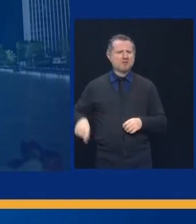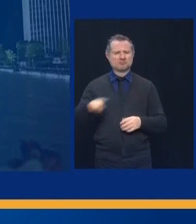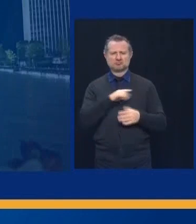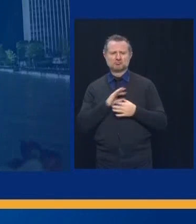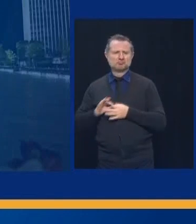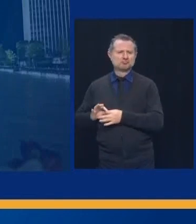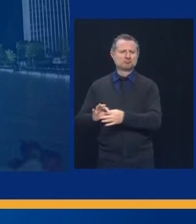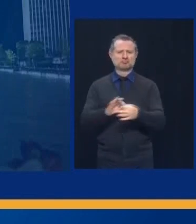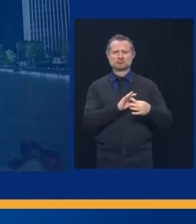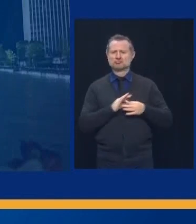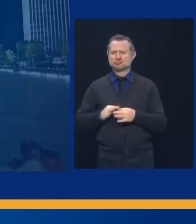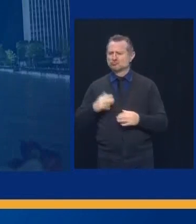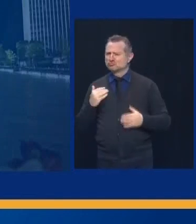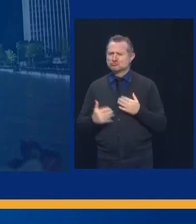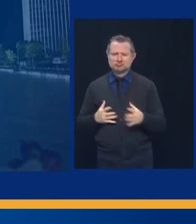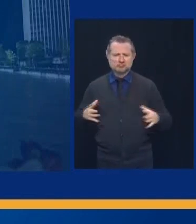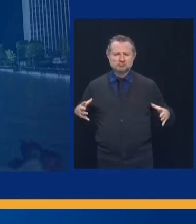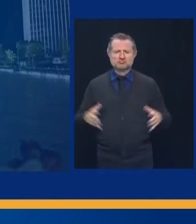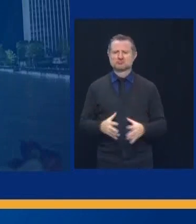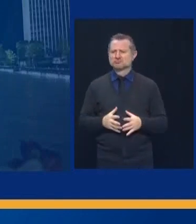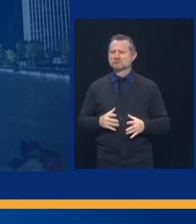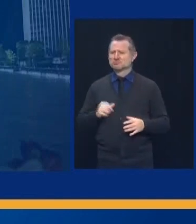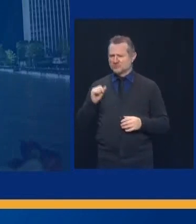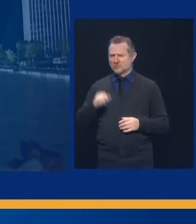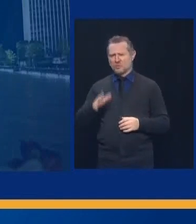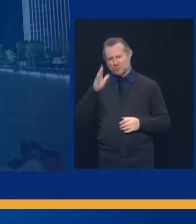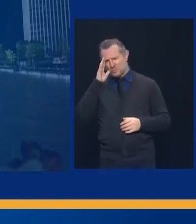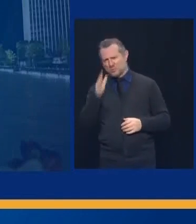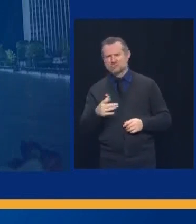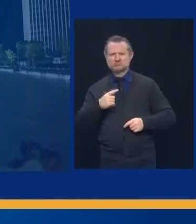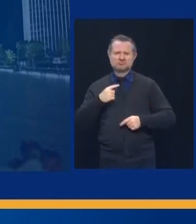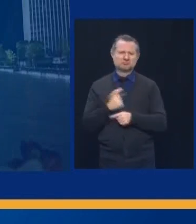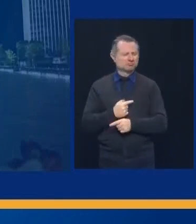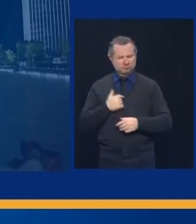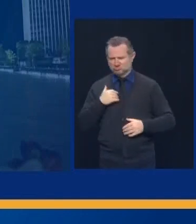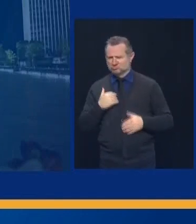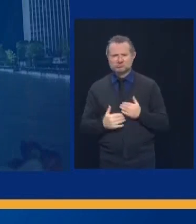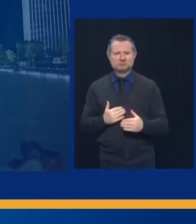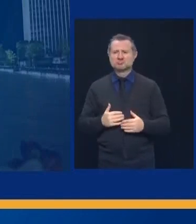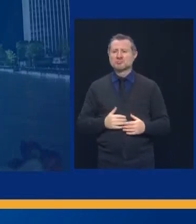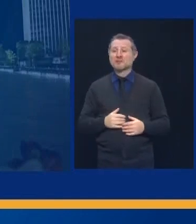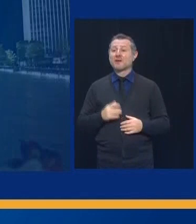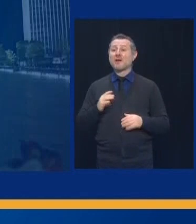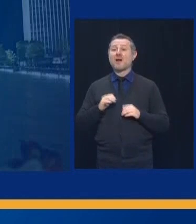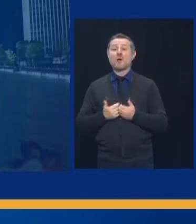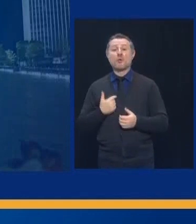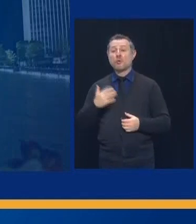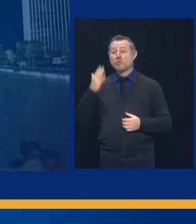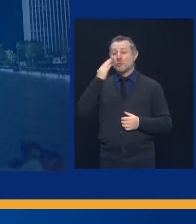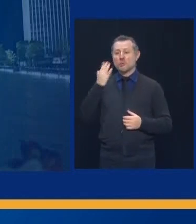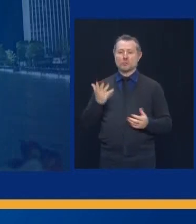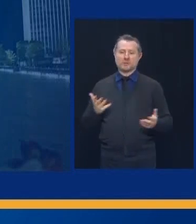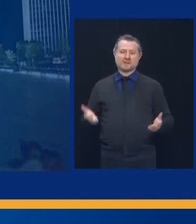PEOPLE. iyáhñ WE KNOW THAT PEOPLE WILL JOIN THE EFFORT. WE KNOW THEY WILL FOLLOW.